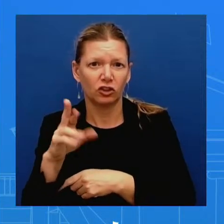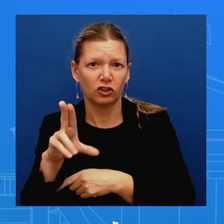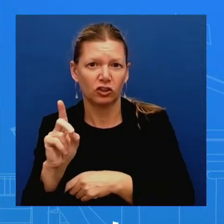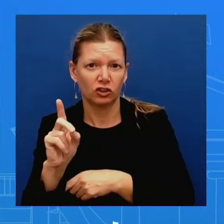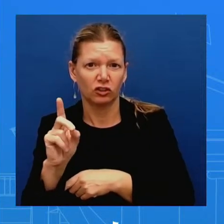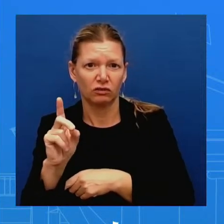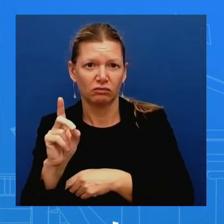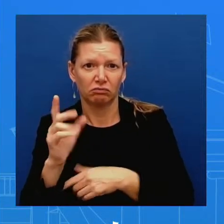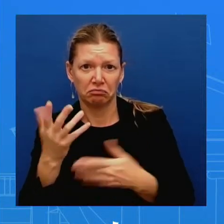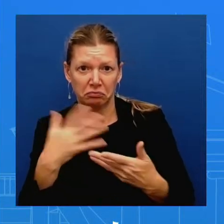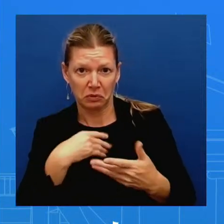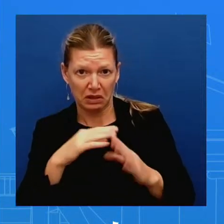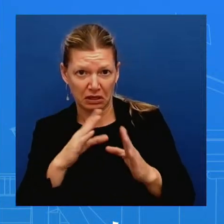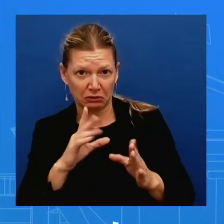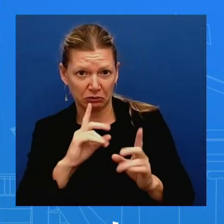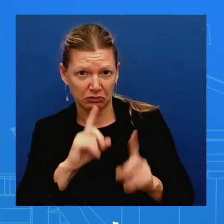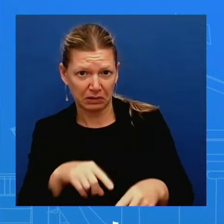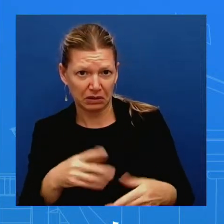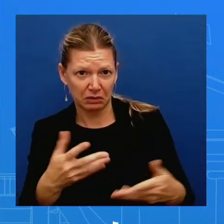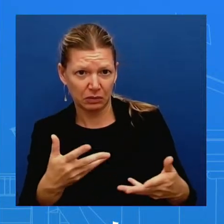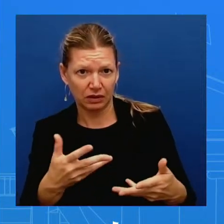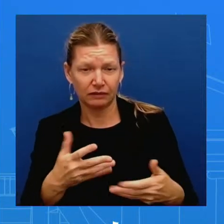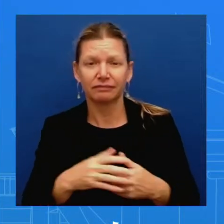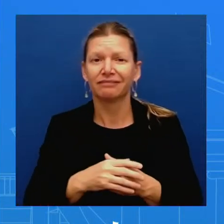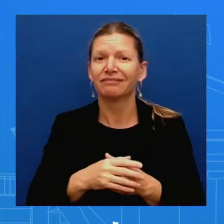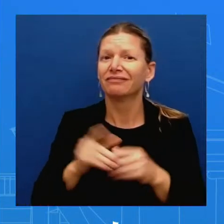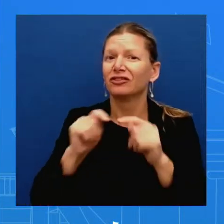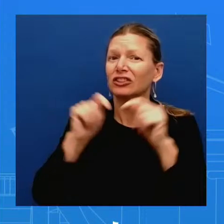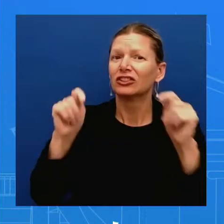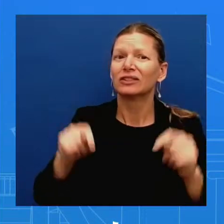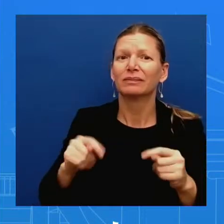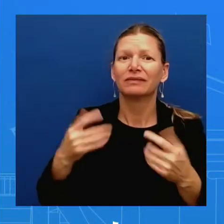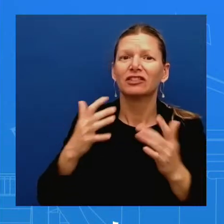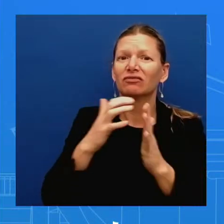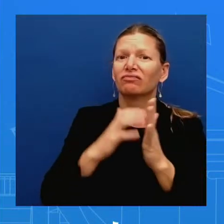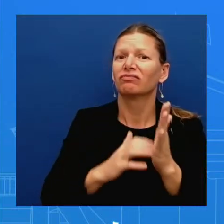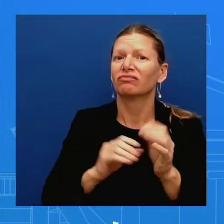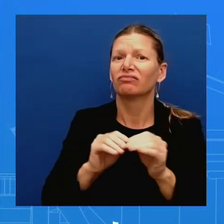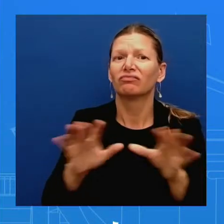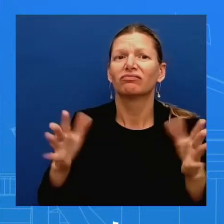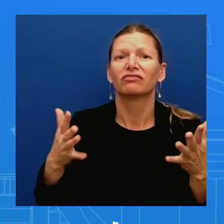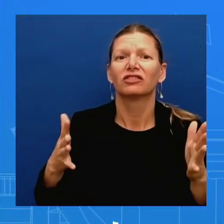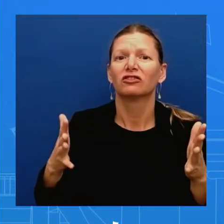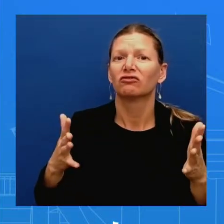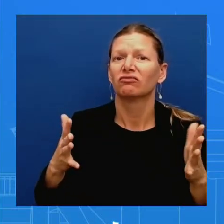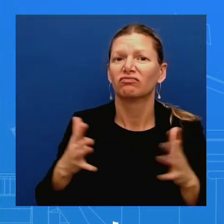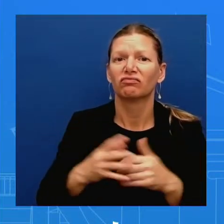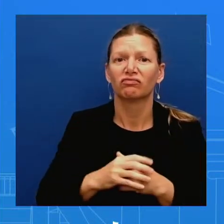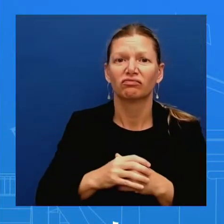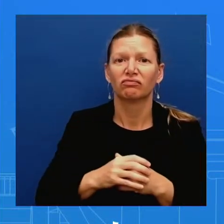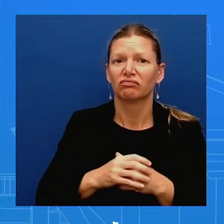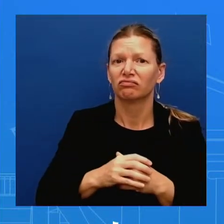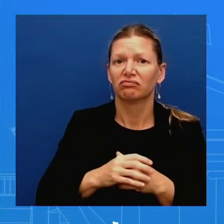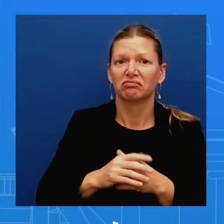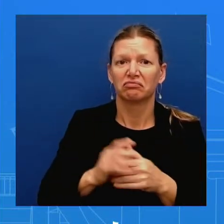from the President and what -- or to read and -- what exactly the President said. The Attorney General made it clear that law enforcement files